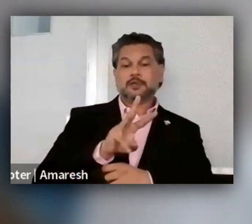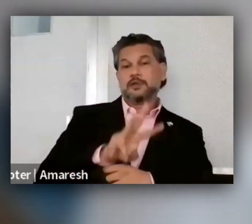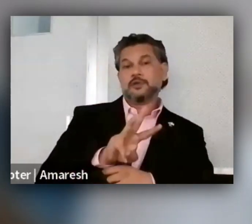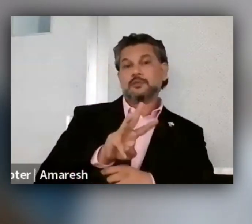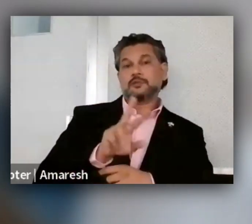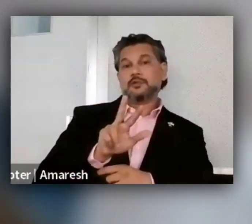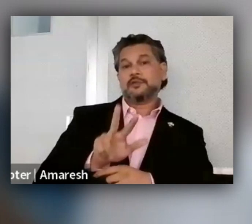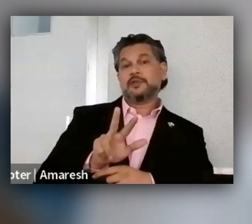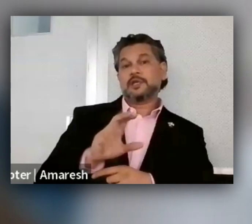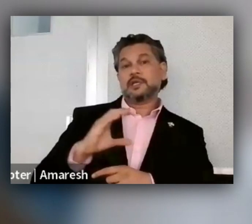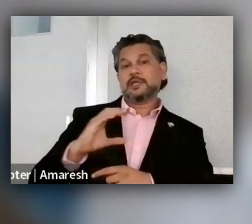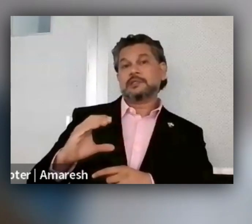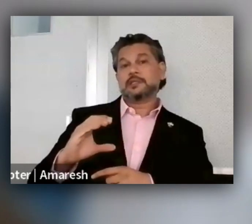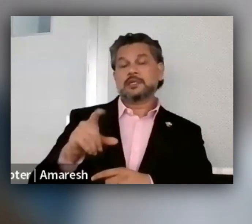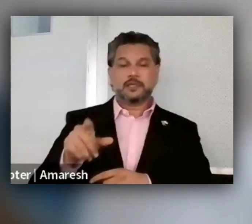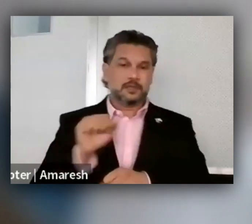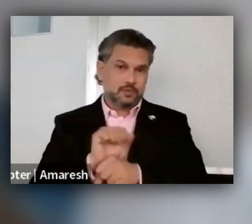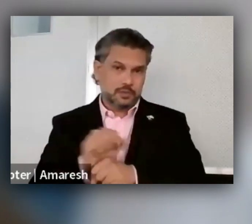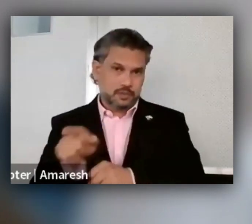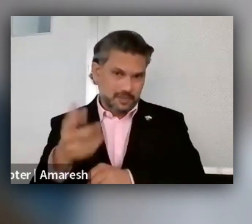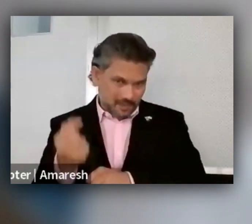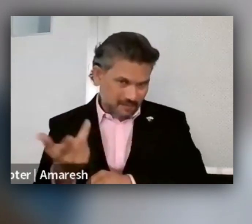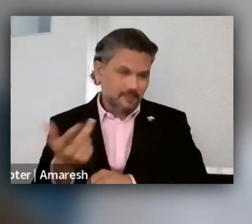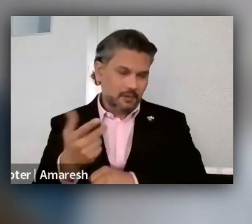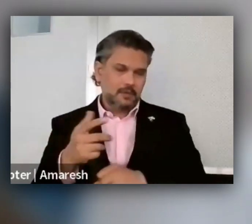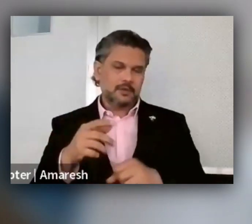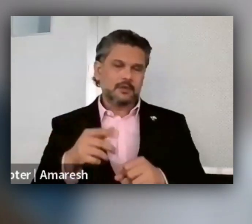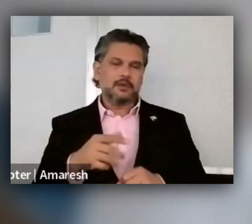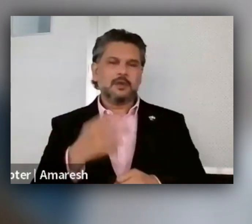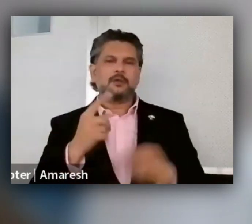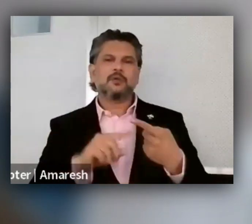And some of them are very highly related with the discussion we are having.